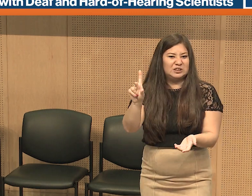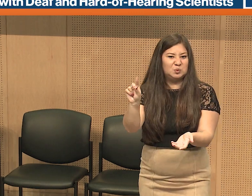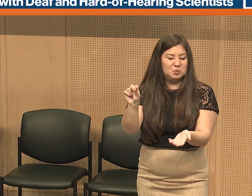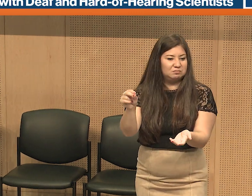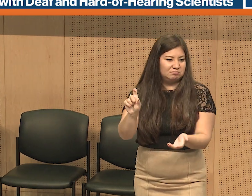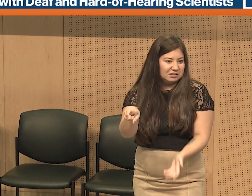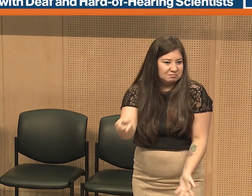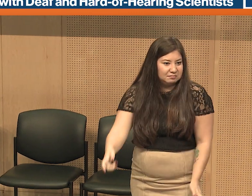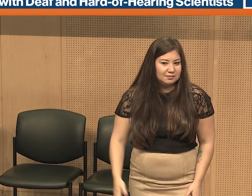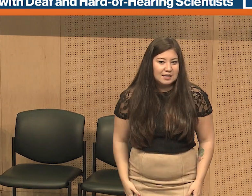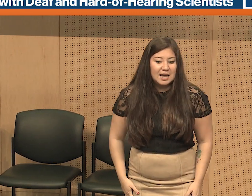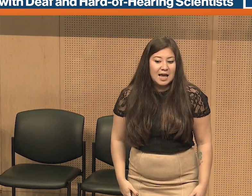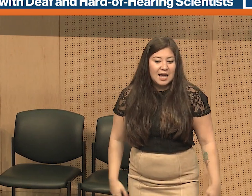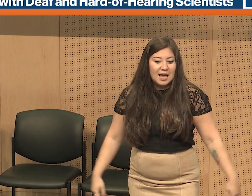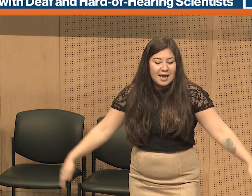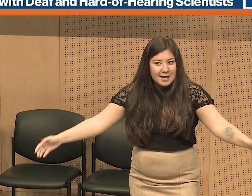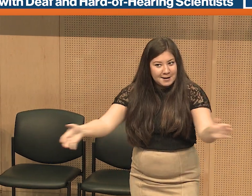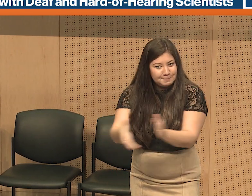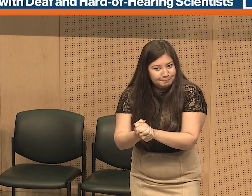So, I was told to redo it.